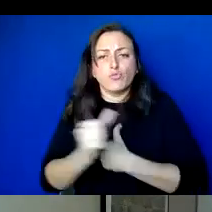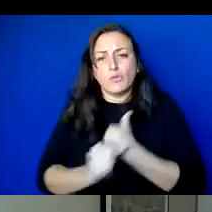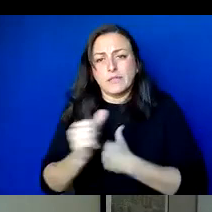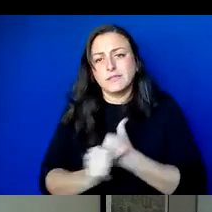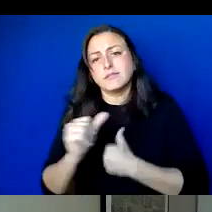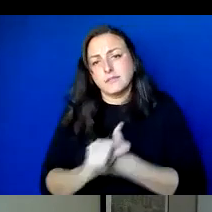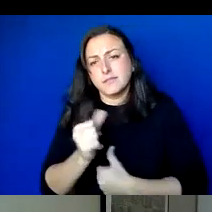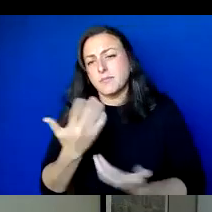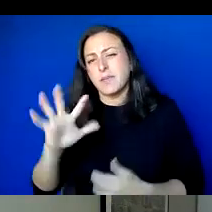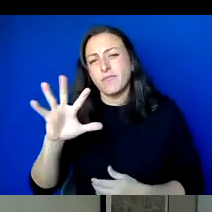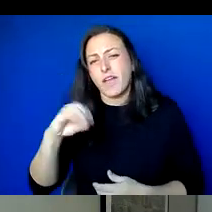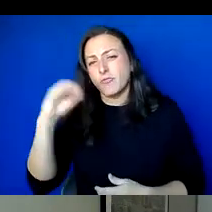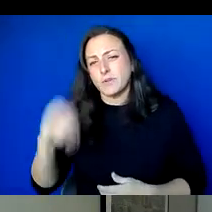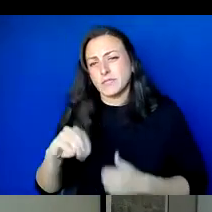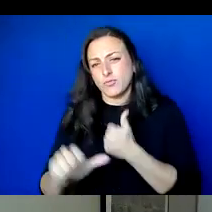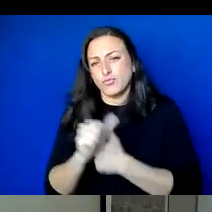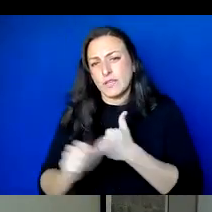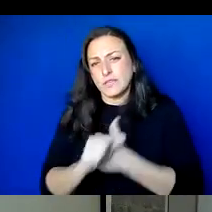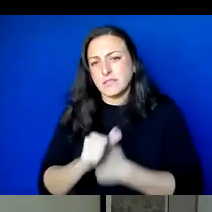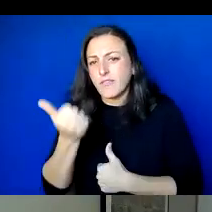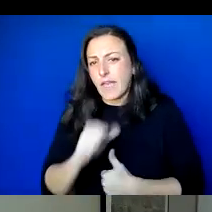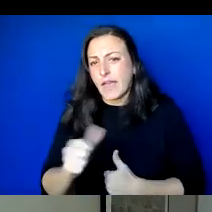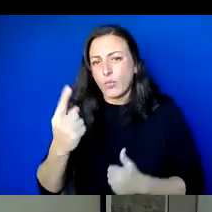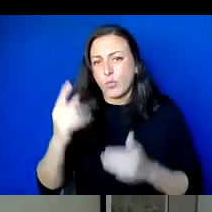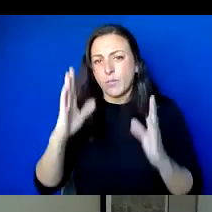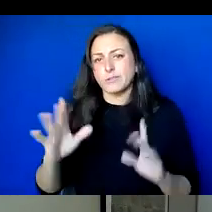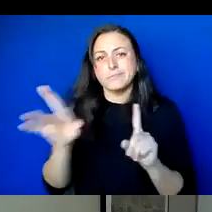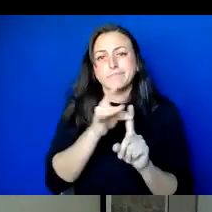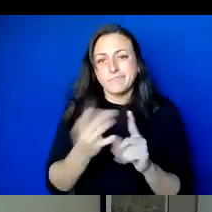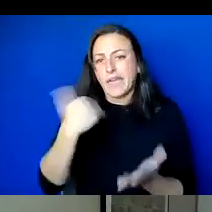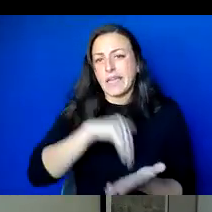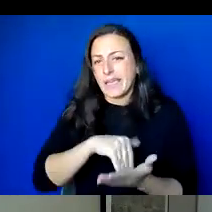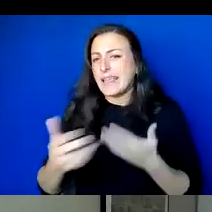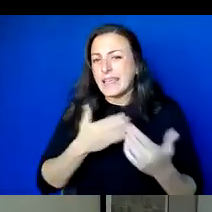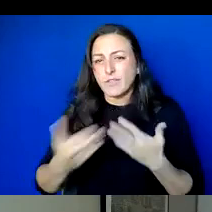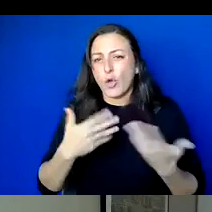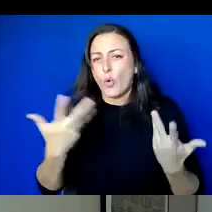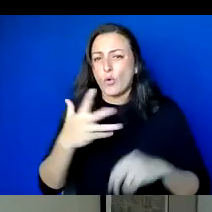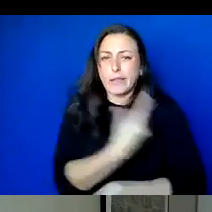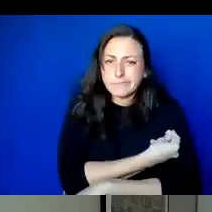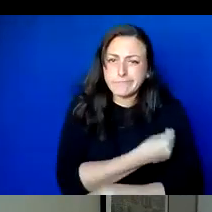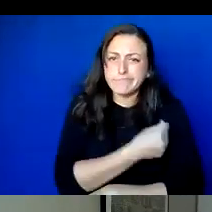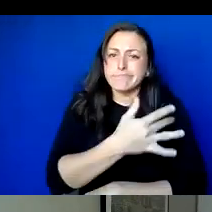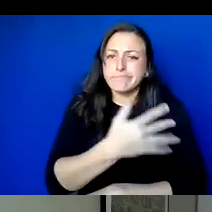five percent risk of individuals becoming infected after they have received the vaccine. And then the